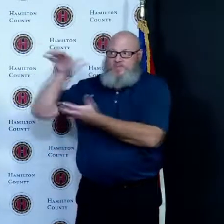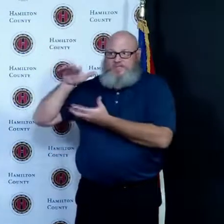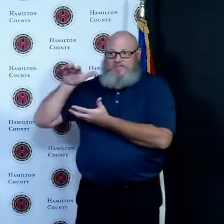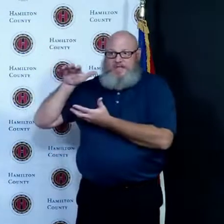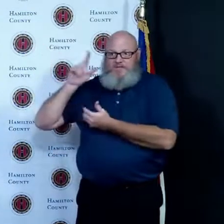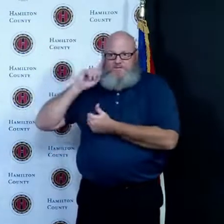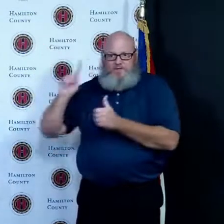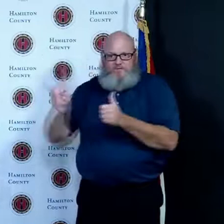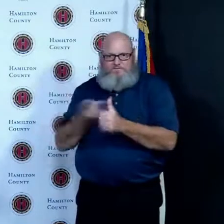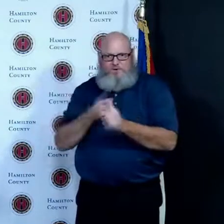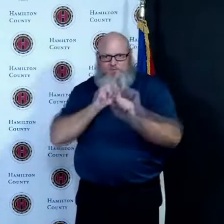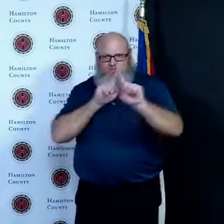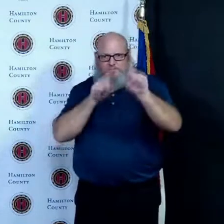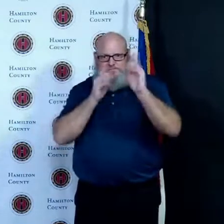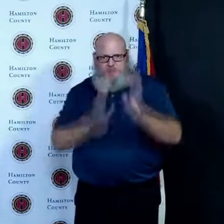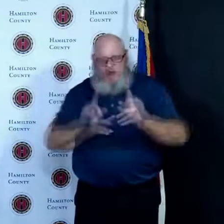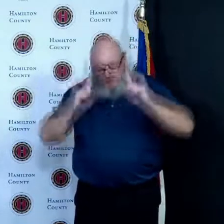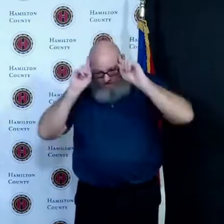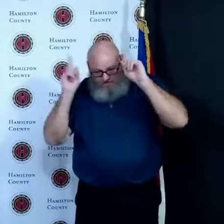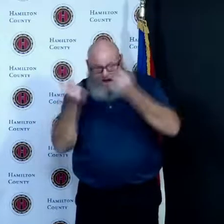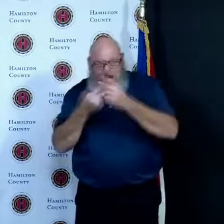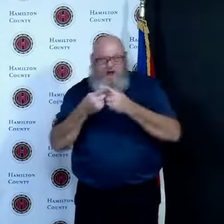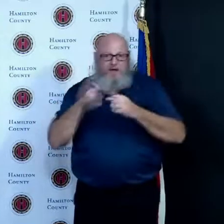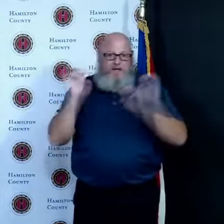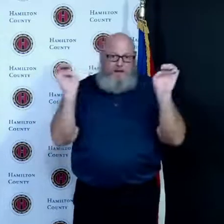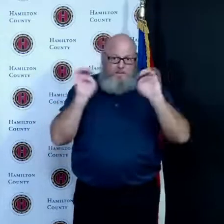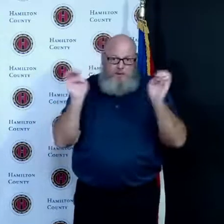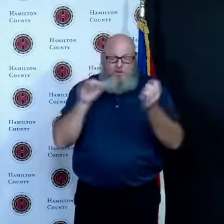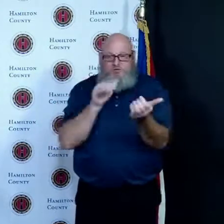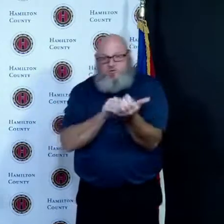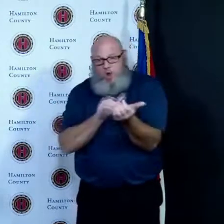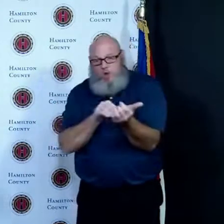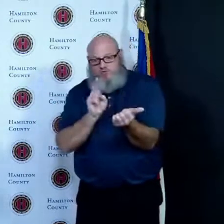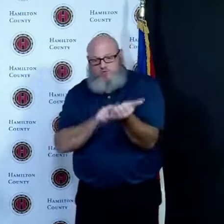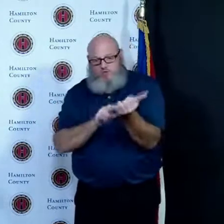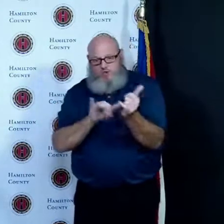we will receive those doses this week and my team will follow the same distribution model